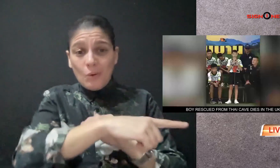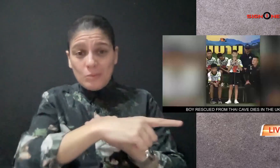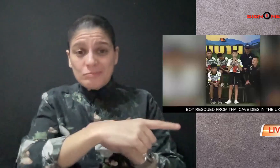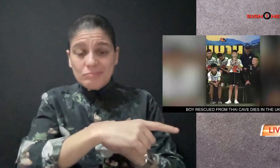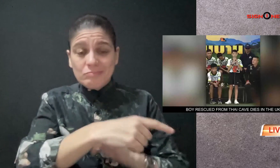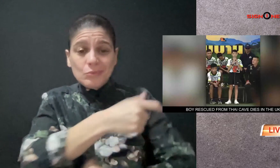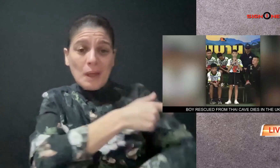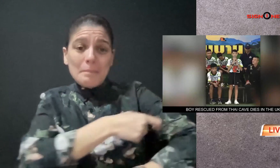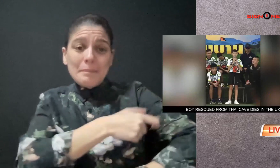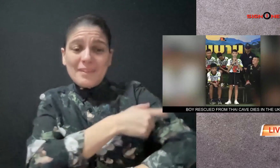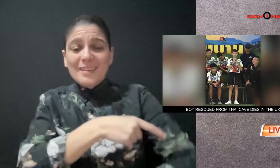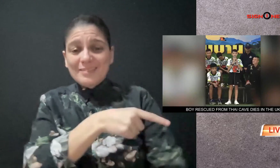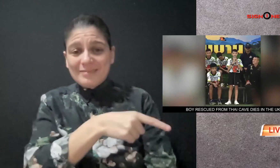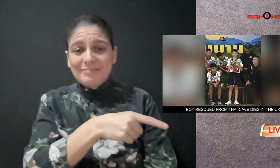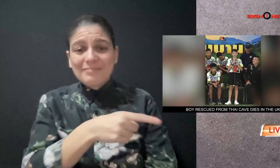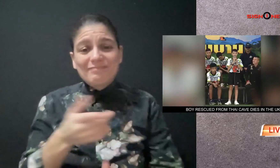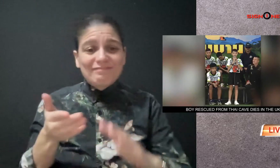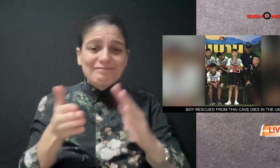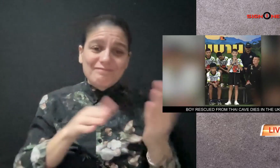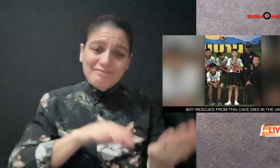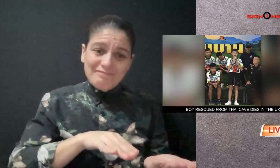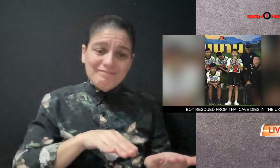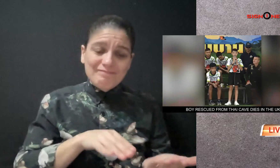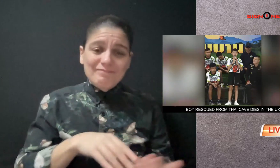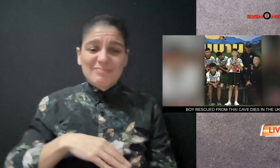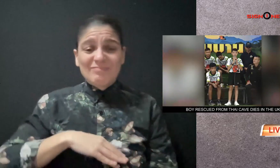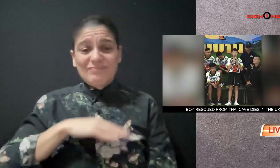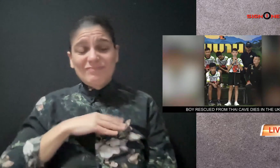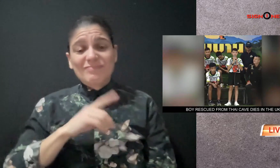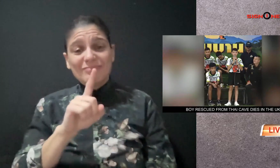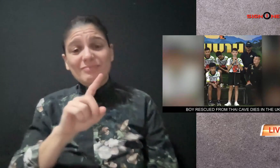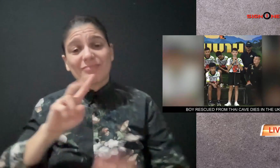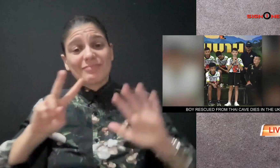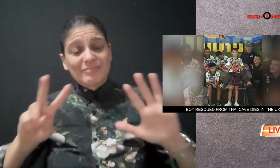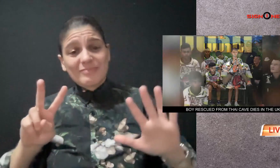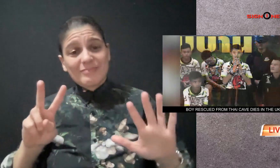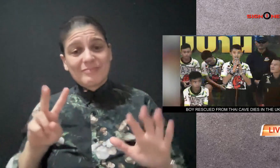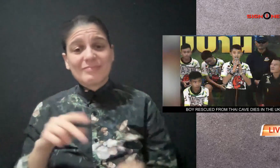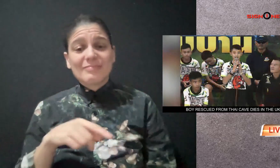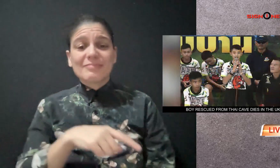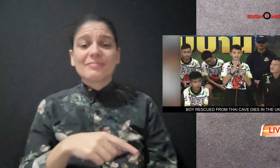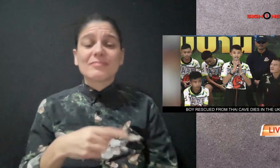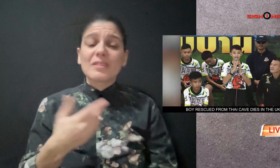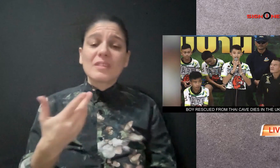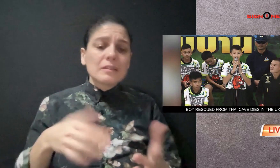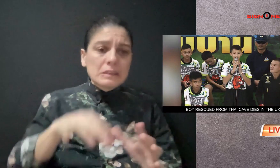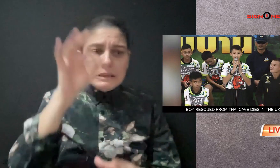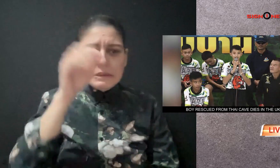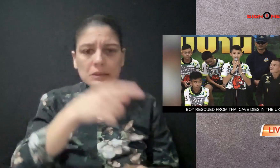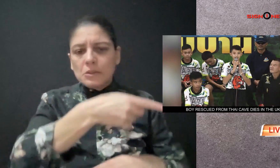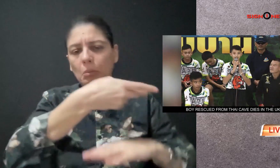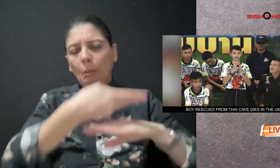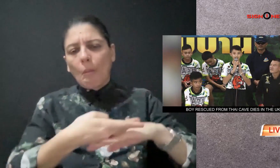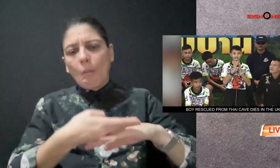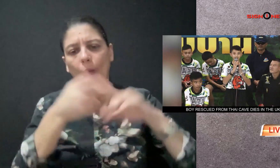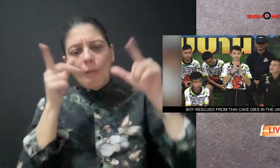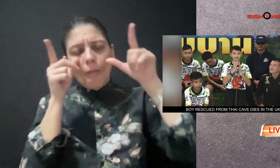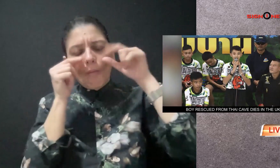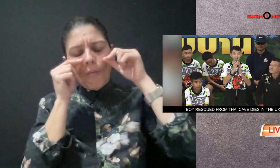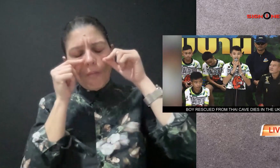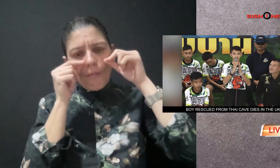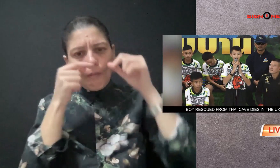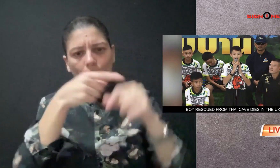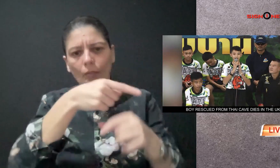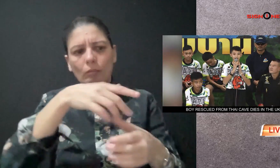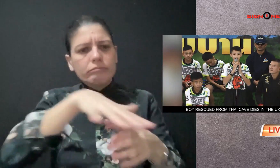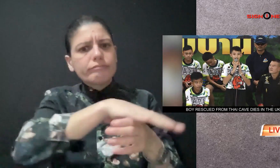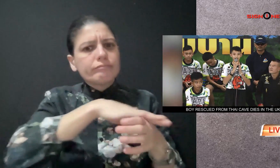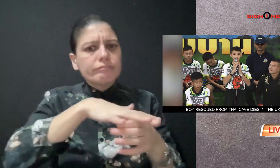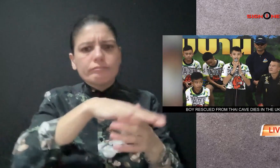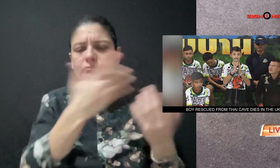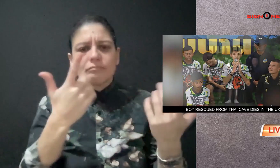captain of the team died the 17-year-old was found unconscious in his football Academy